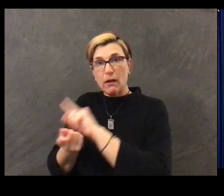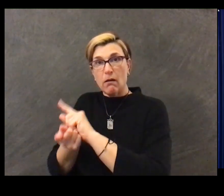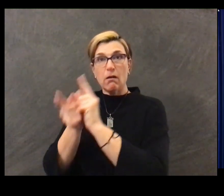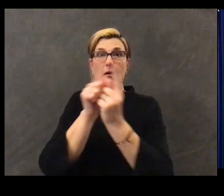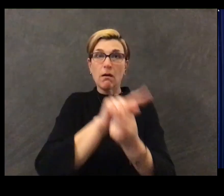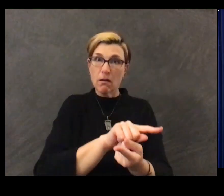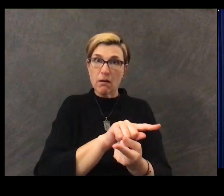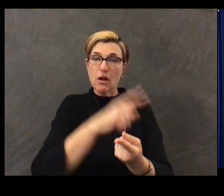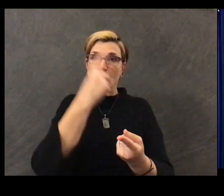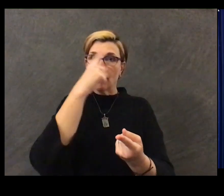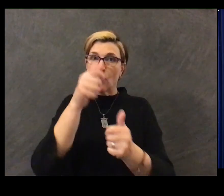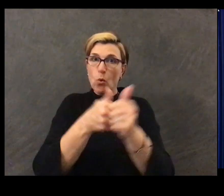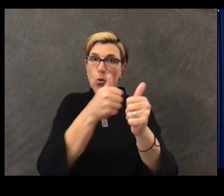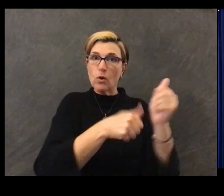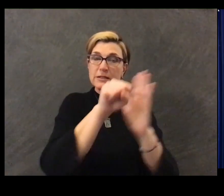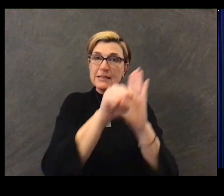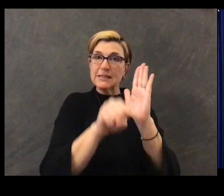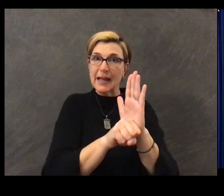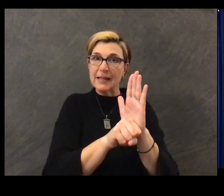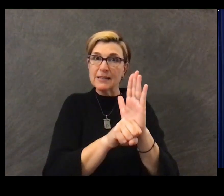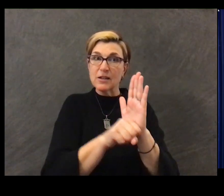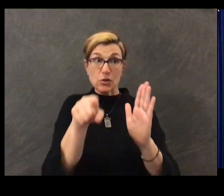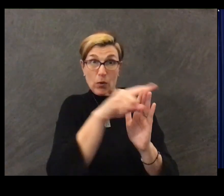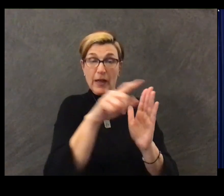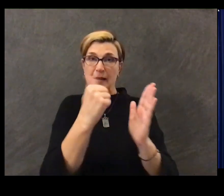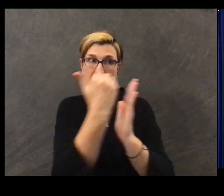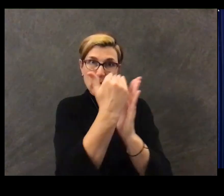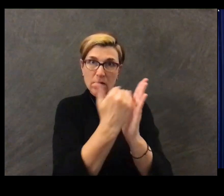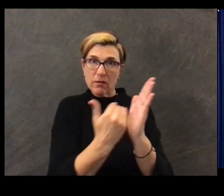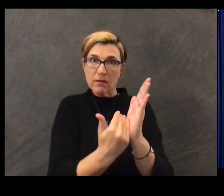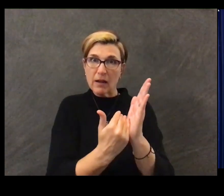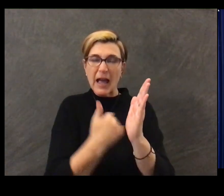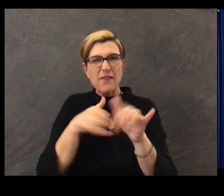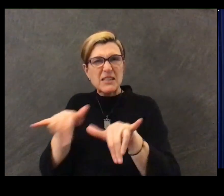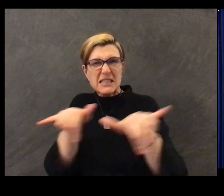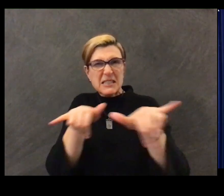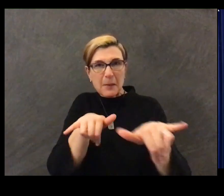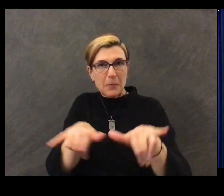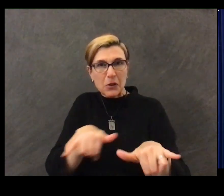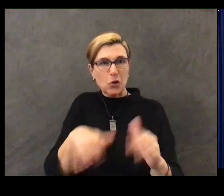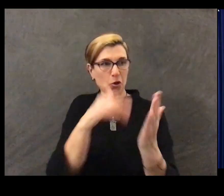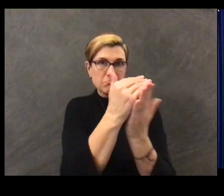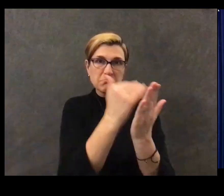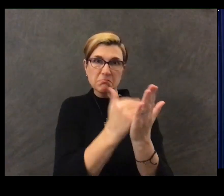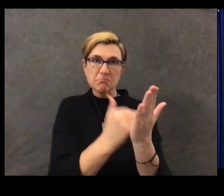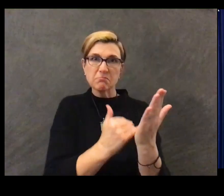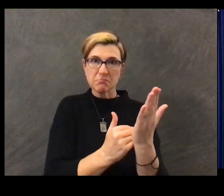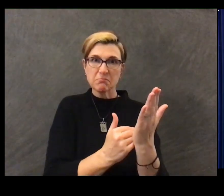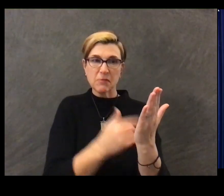about reopening America and for that reason we put together a carefully